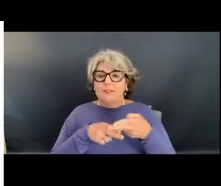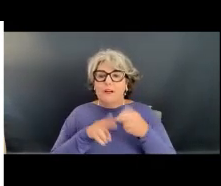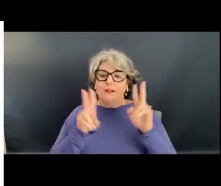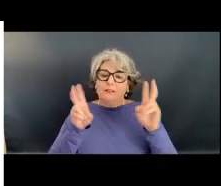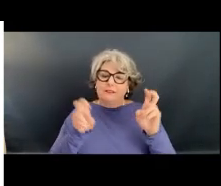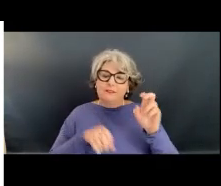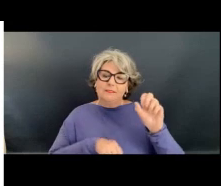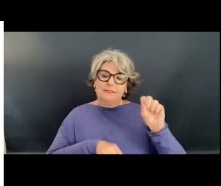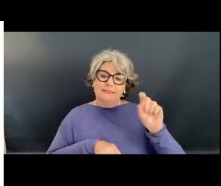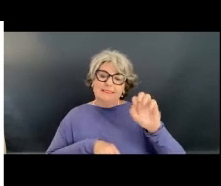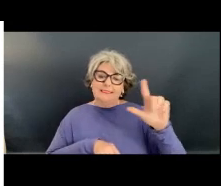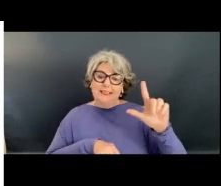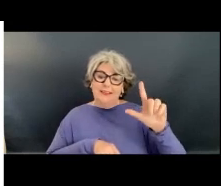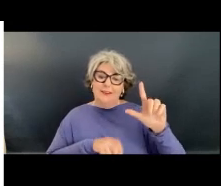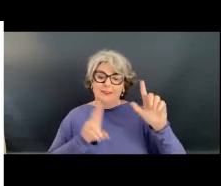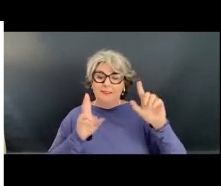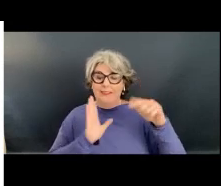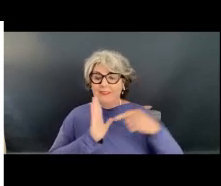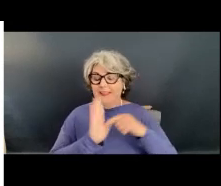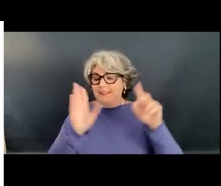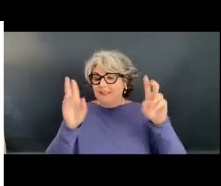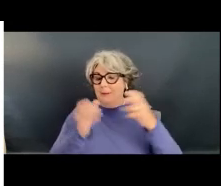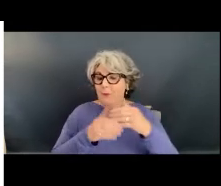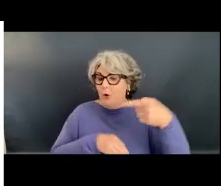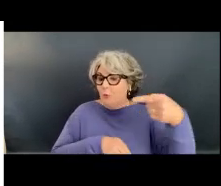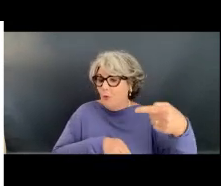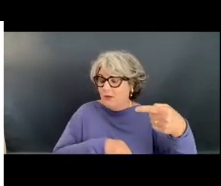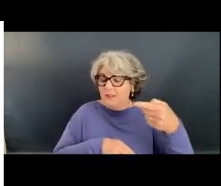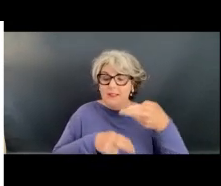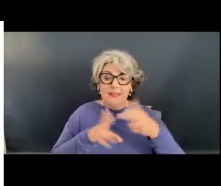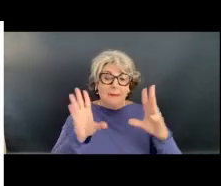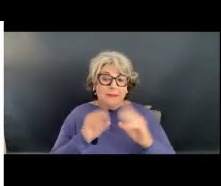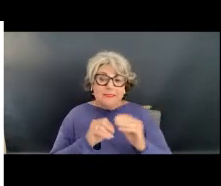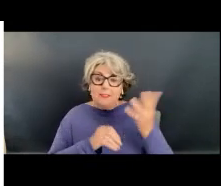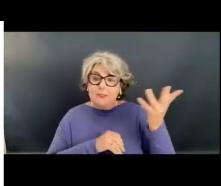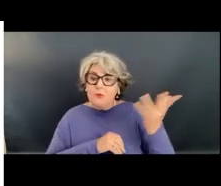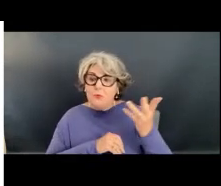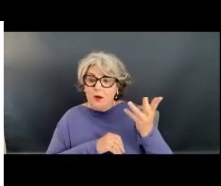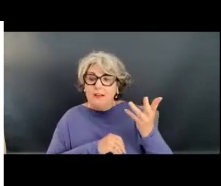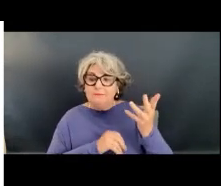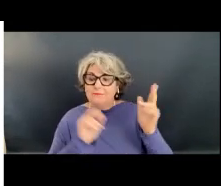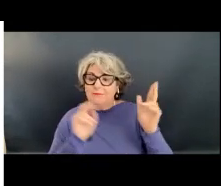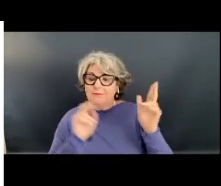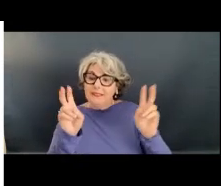This Part 1. The name of this session is and the the topic for the session is